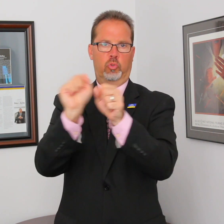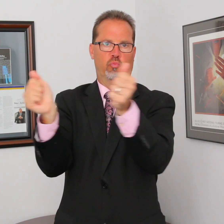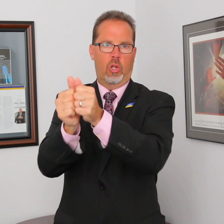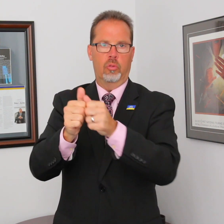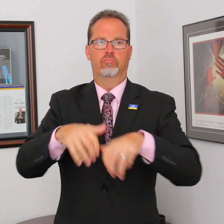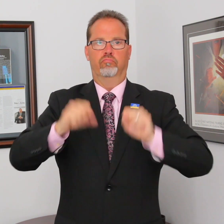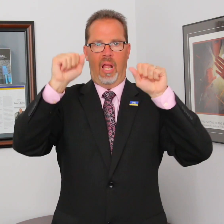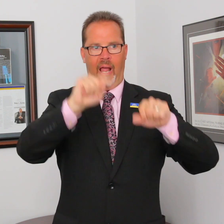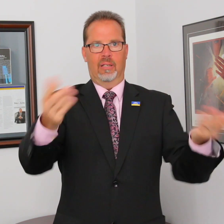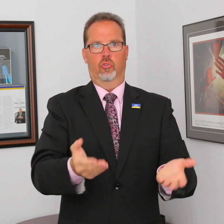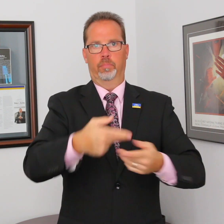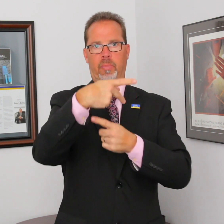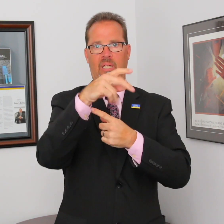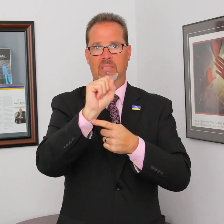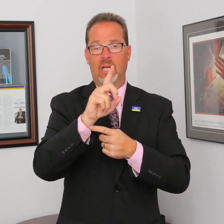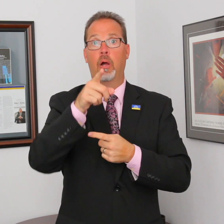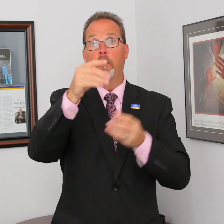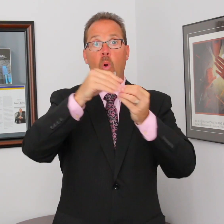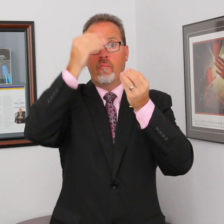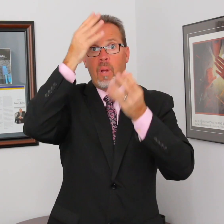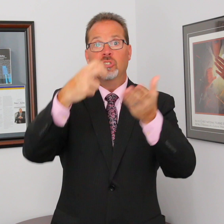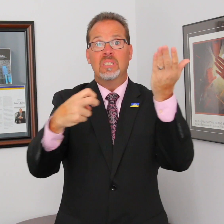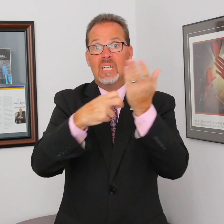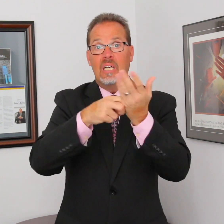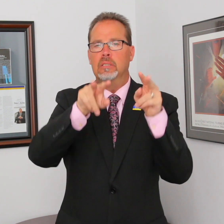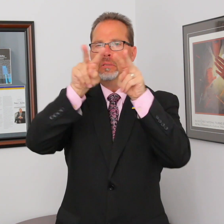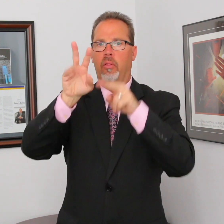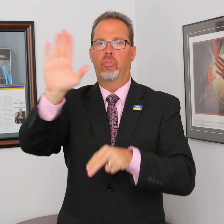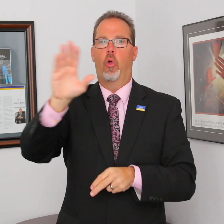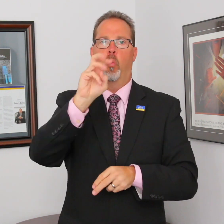the event here at PSD. For more information or tickets you can look at